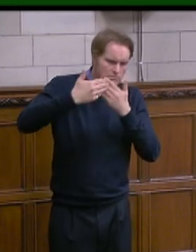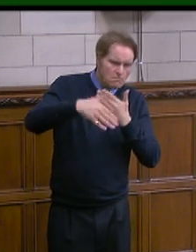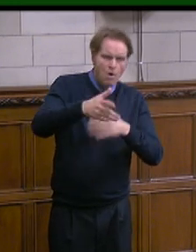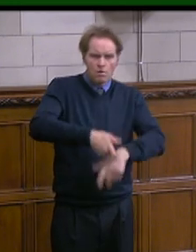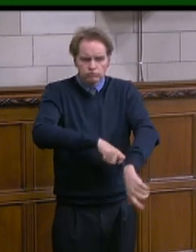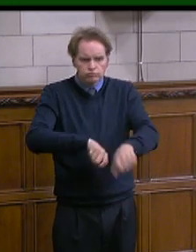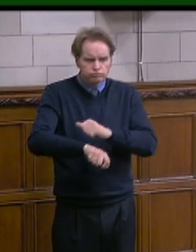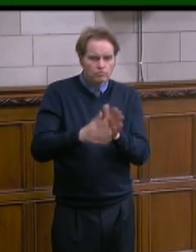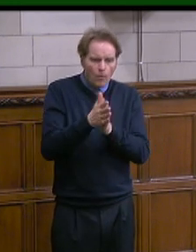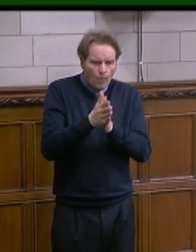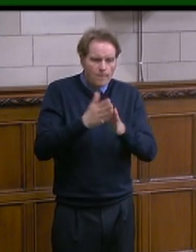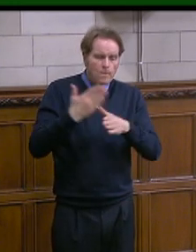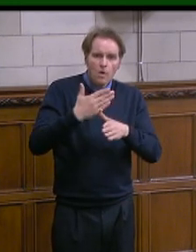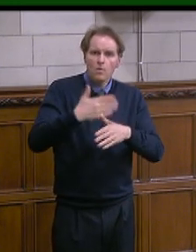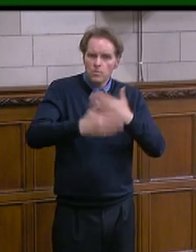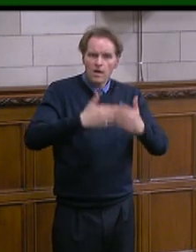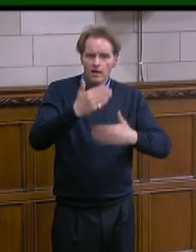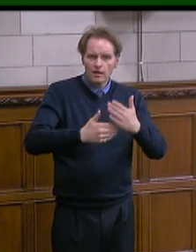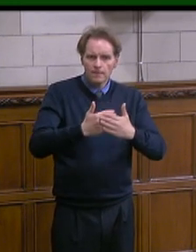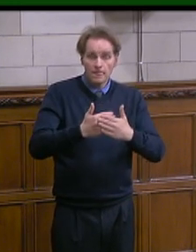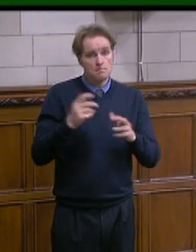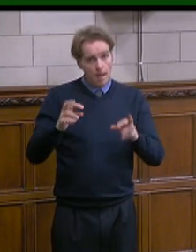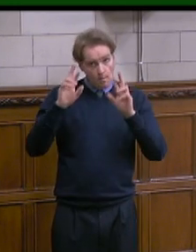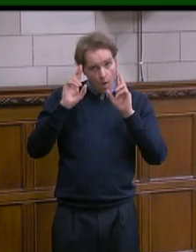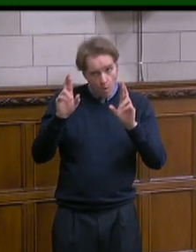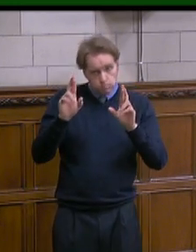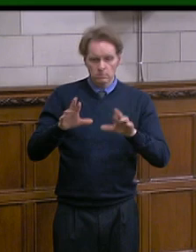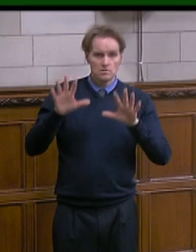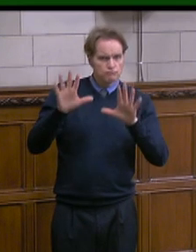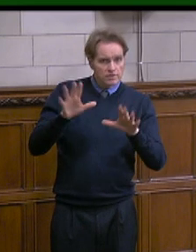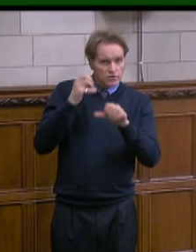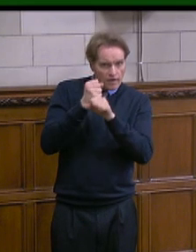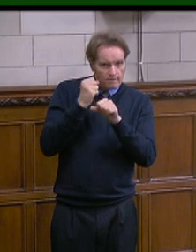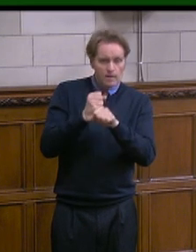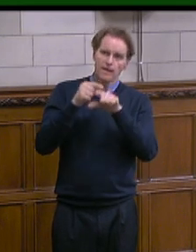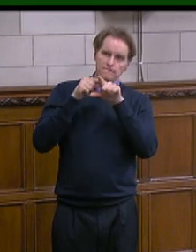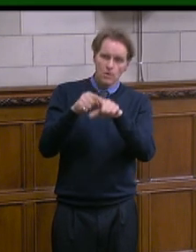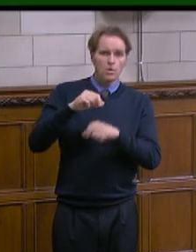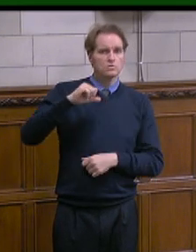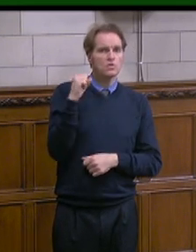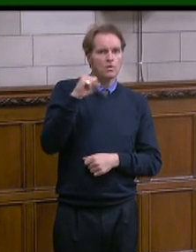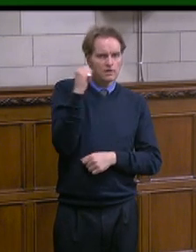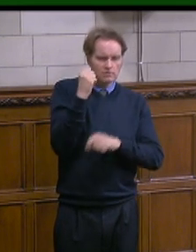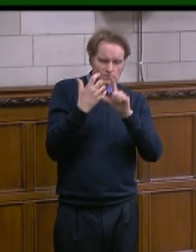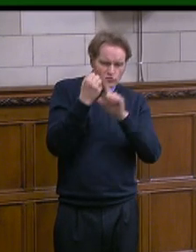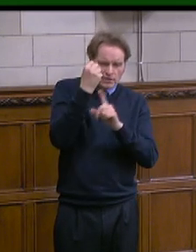However, I hope that the UK Government can follow suit on some of the key objectives